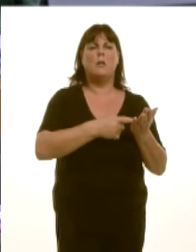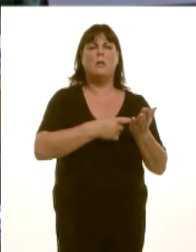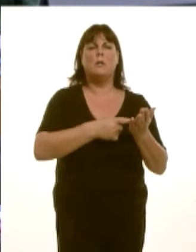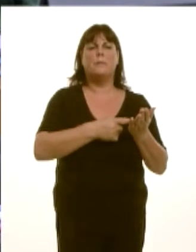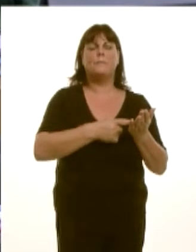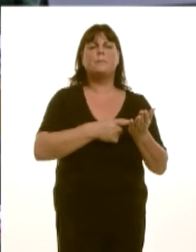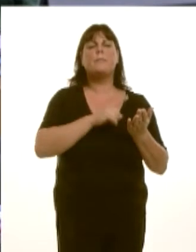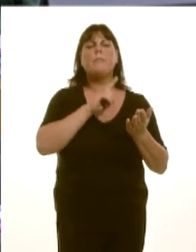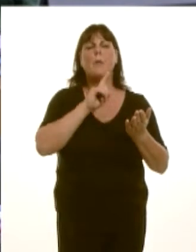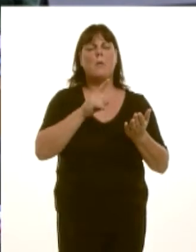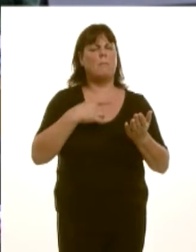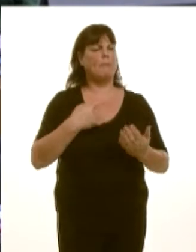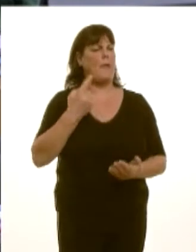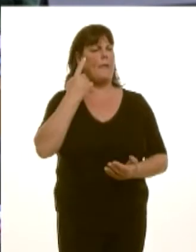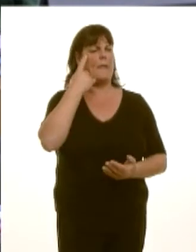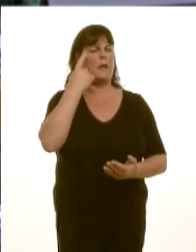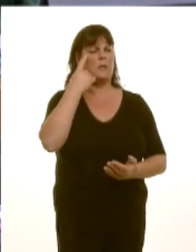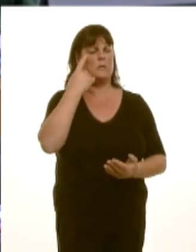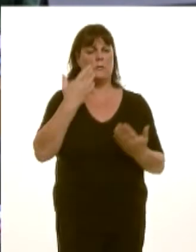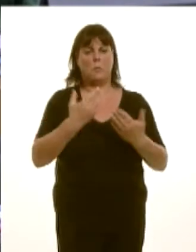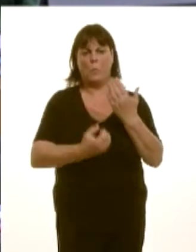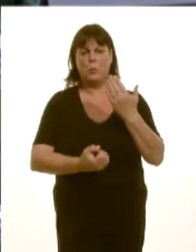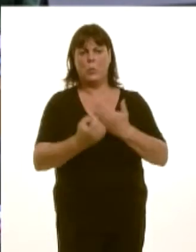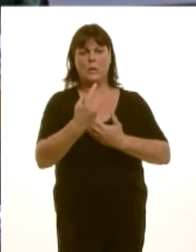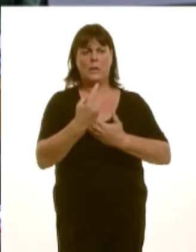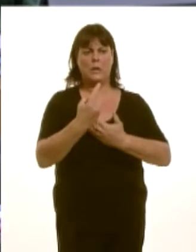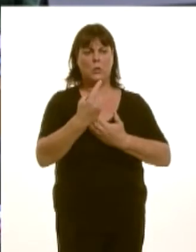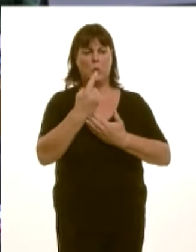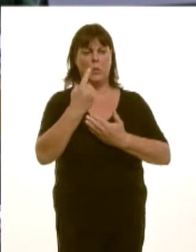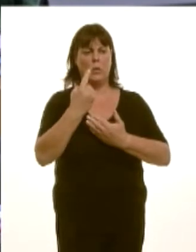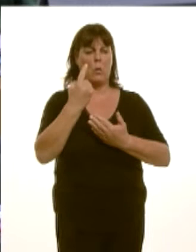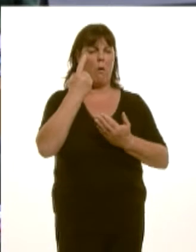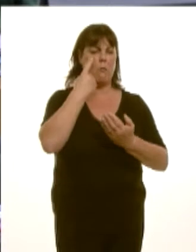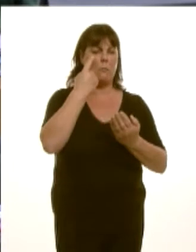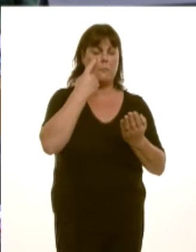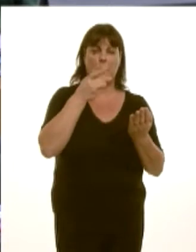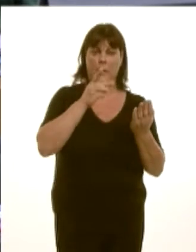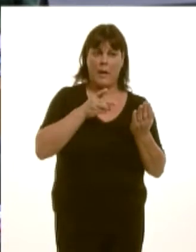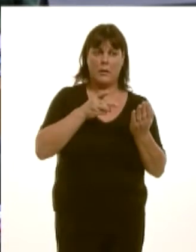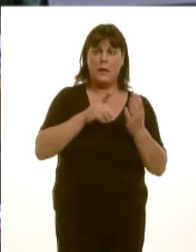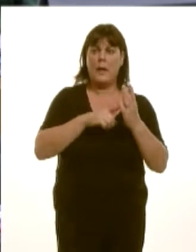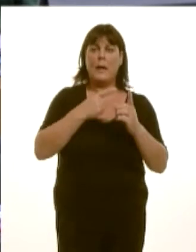I do think that there is great scope now to look once again at the tax-varying arrangements